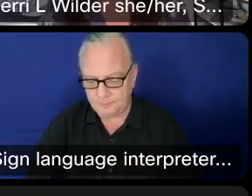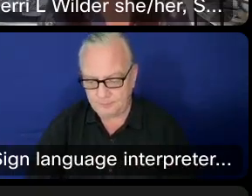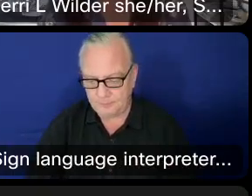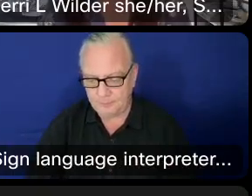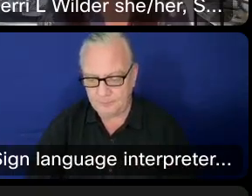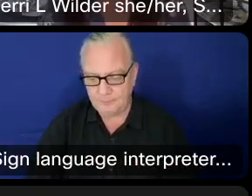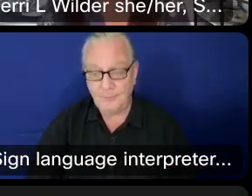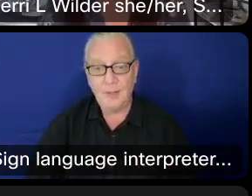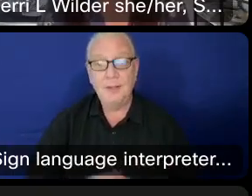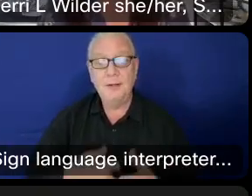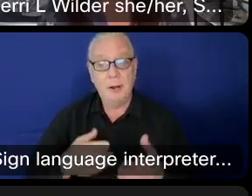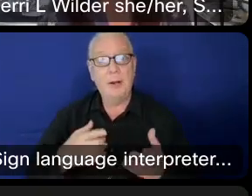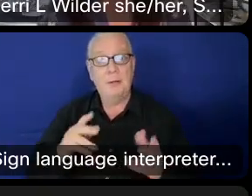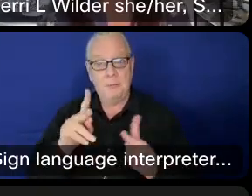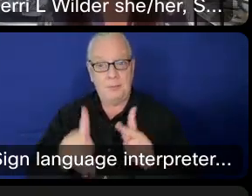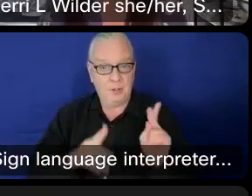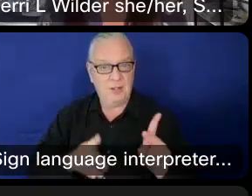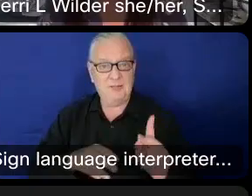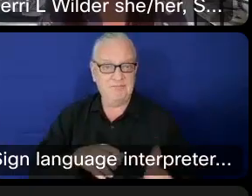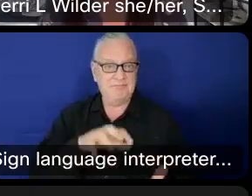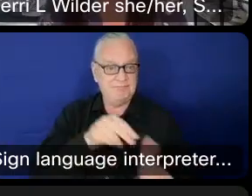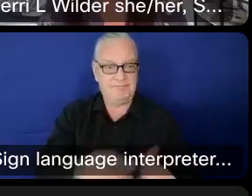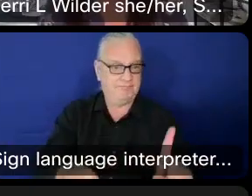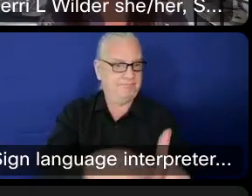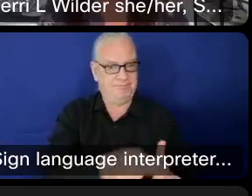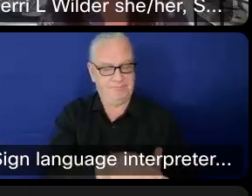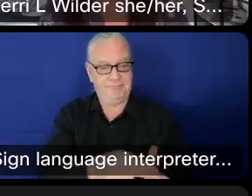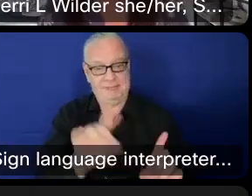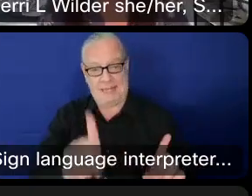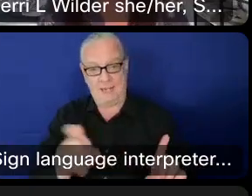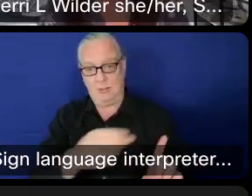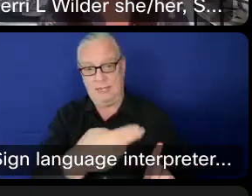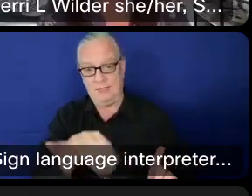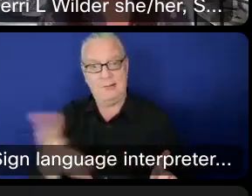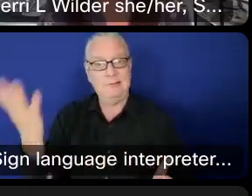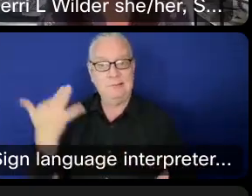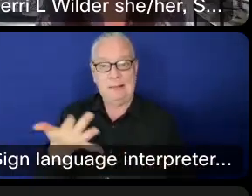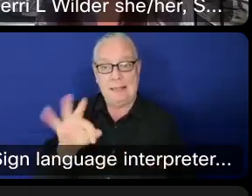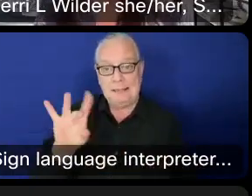with HIV in the 80s and 90s are now living to their 50s, 60s,